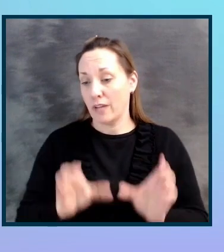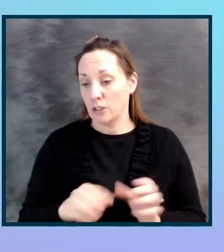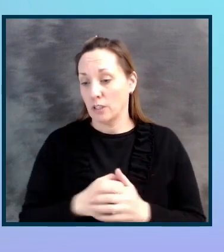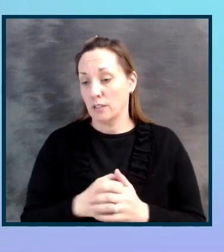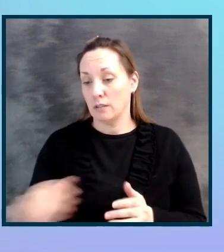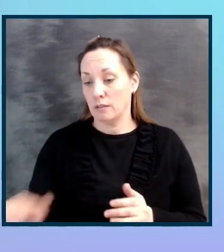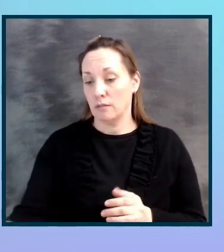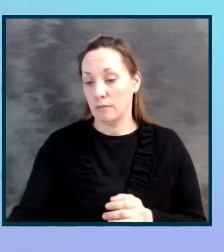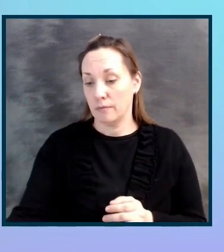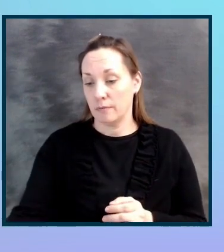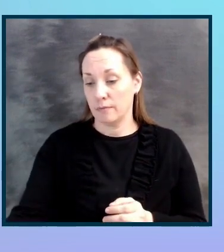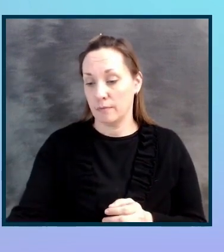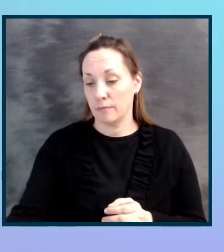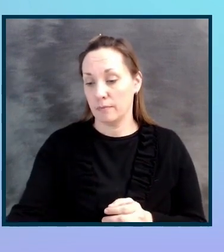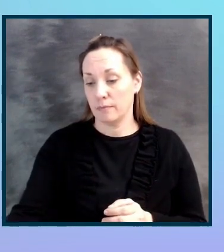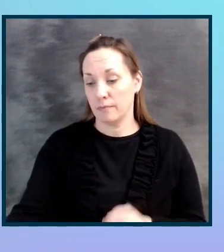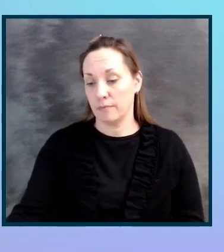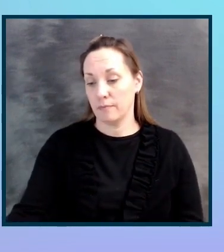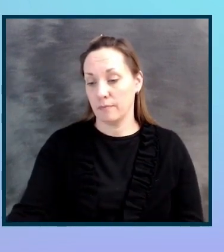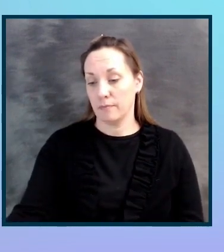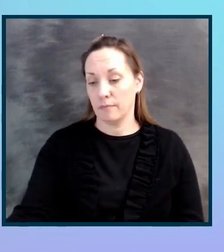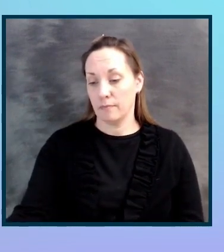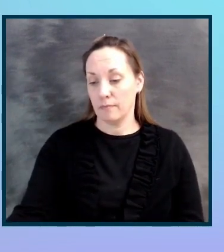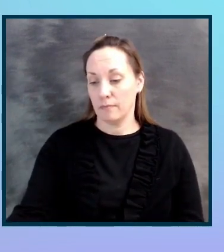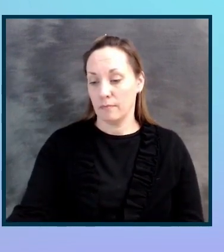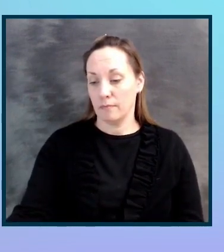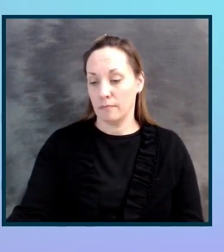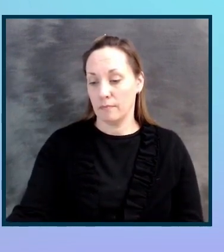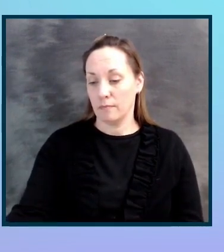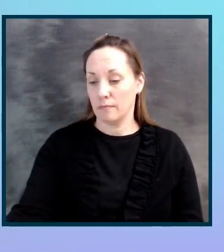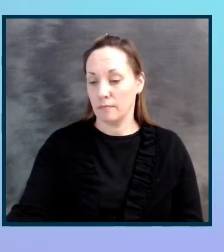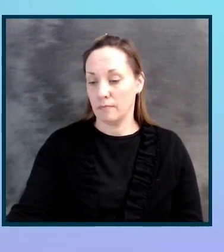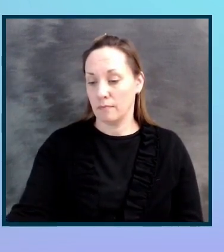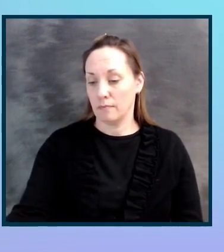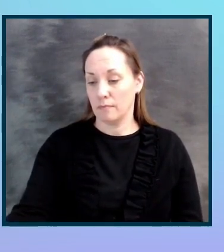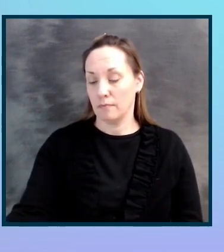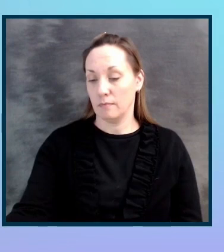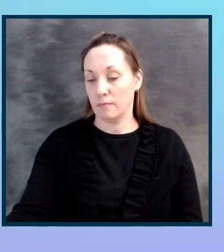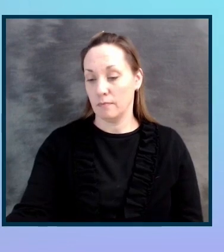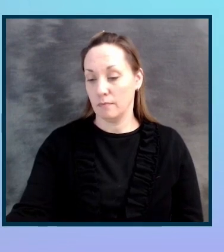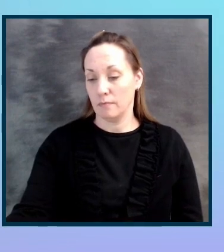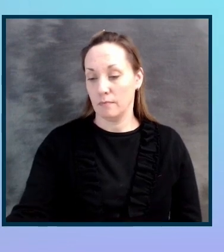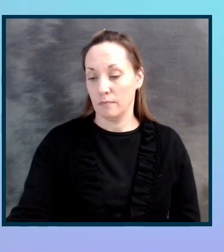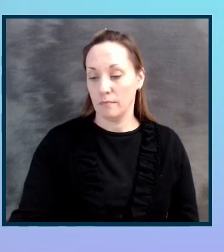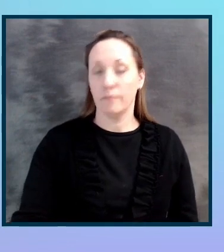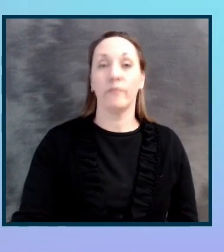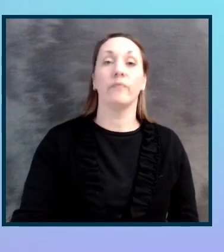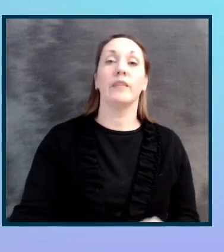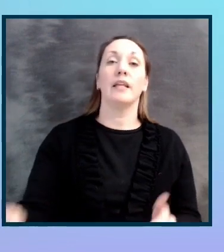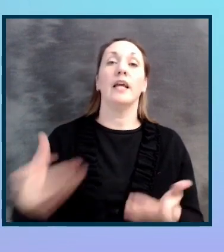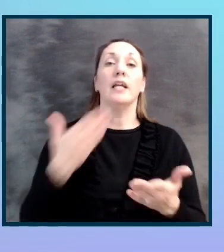but does that hopefully make people think less of me? I don't think so. It's good to have them.